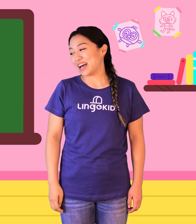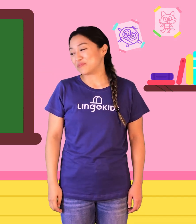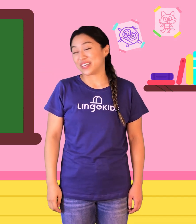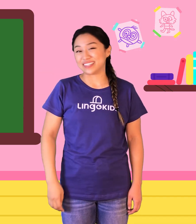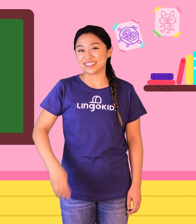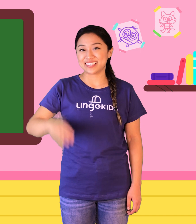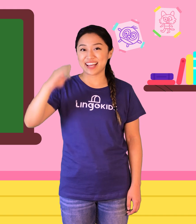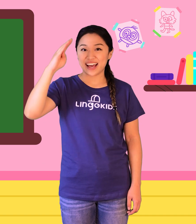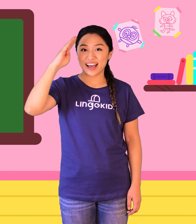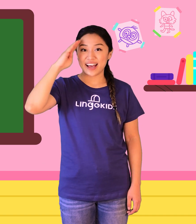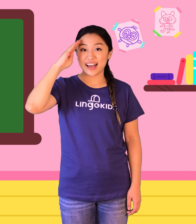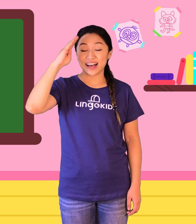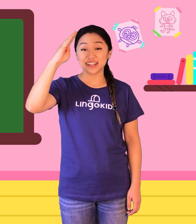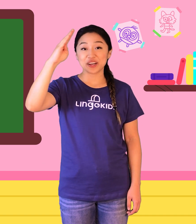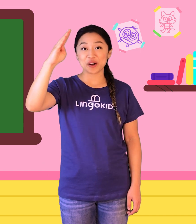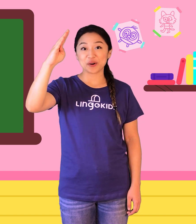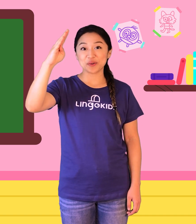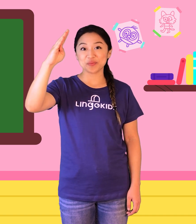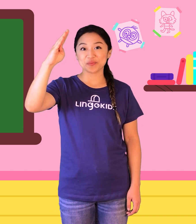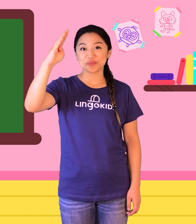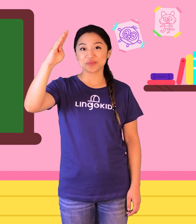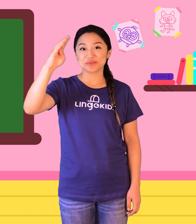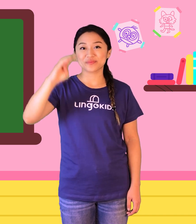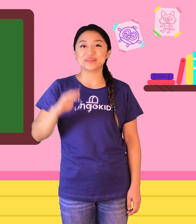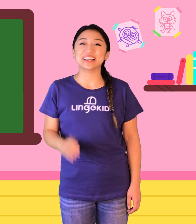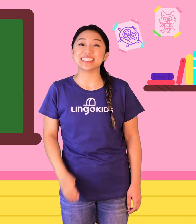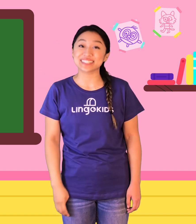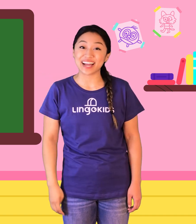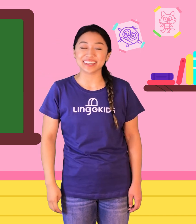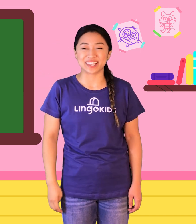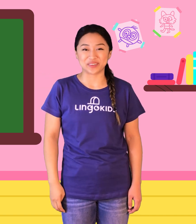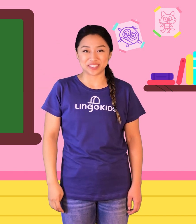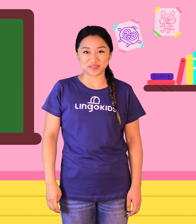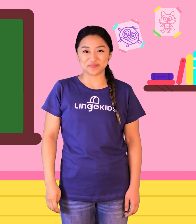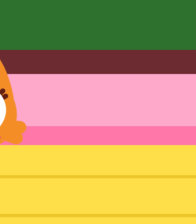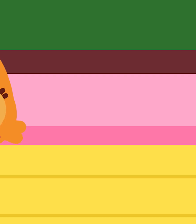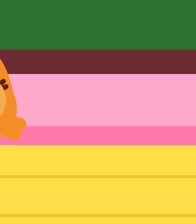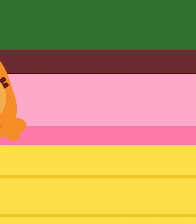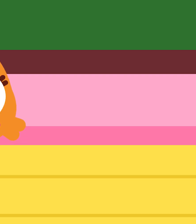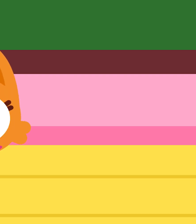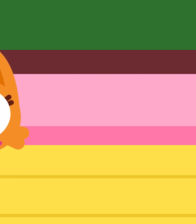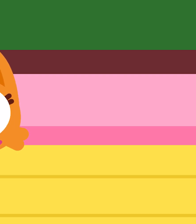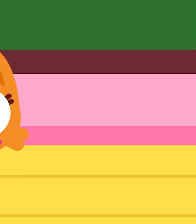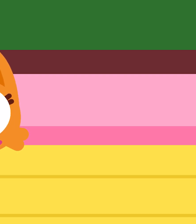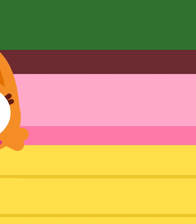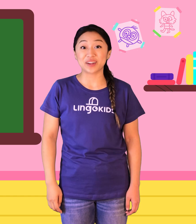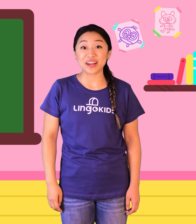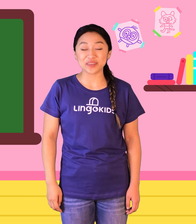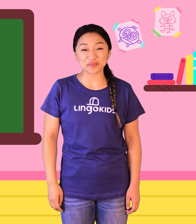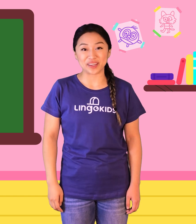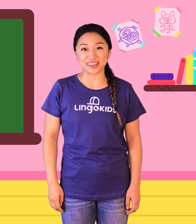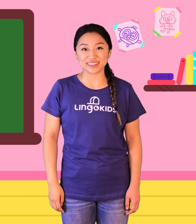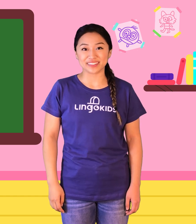That means "hello" in sign language. Oh, hello. Try it with me.